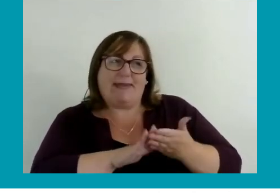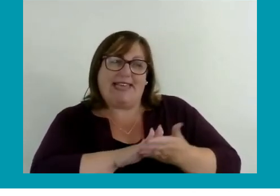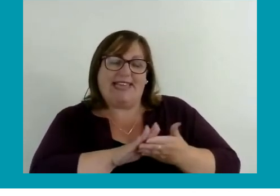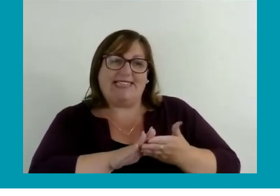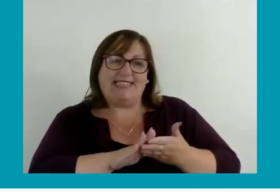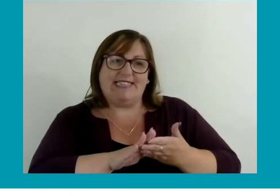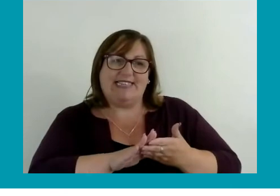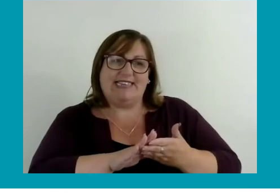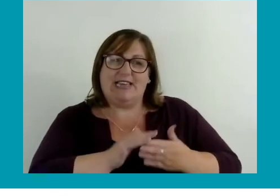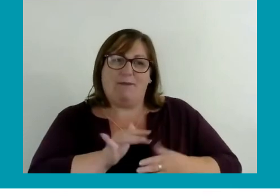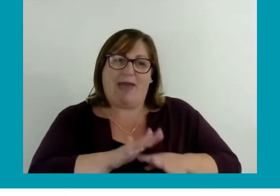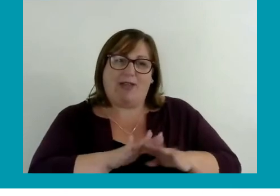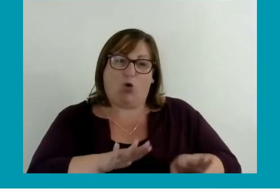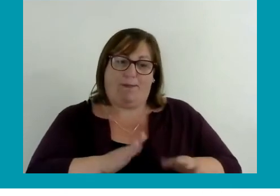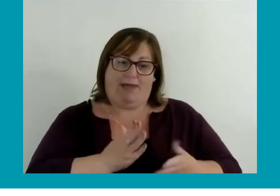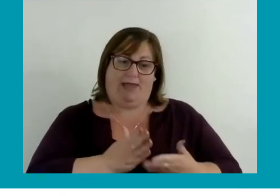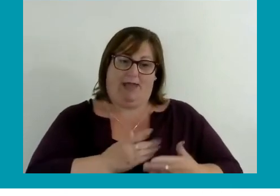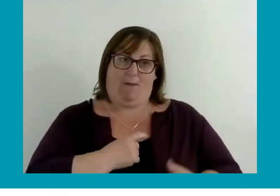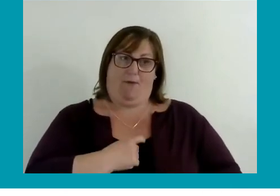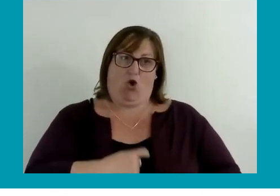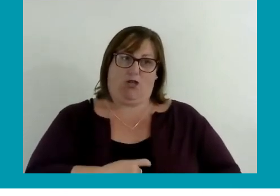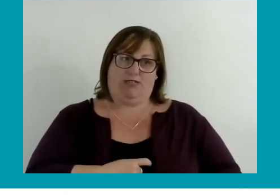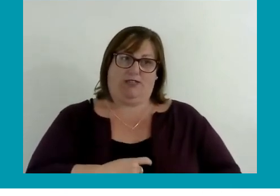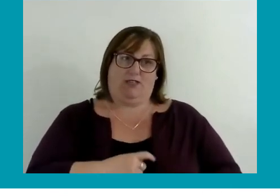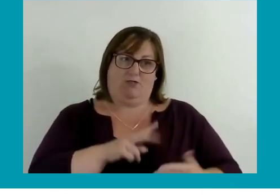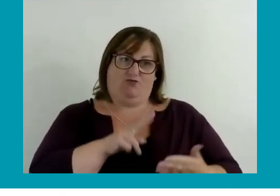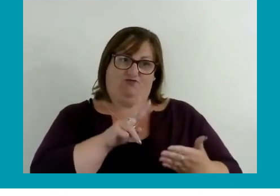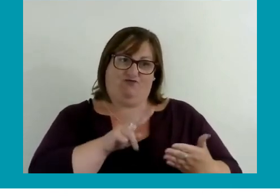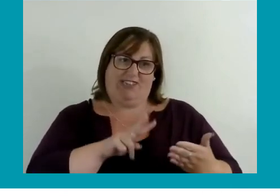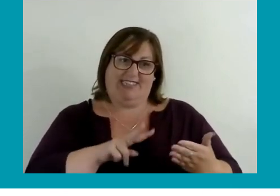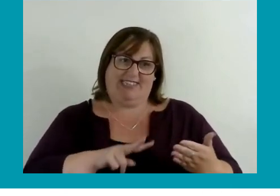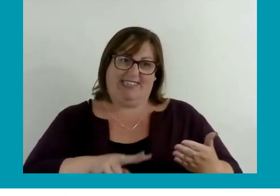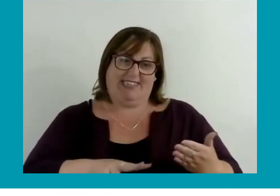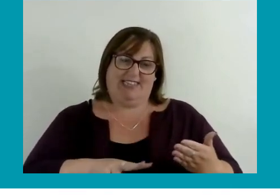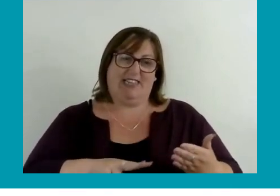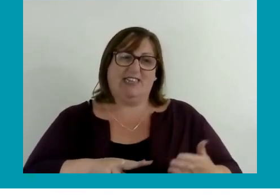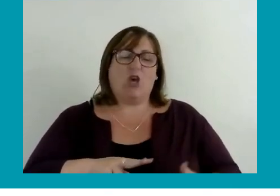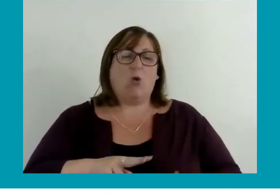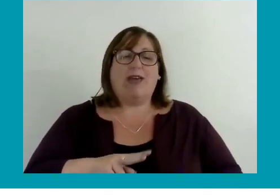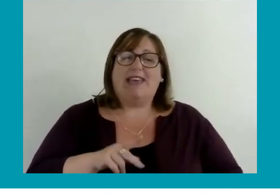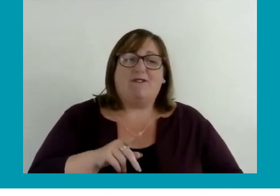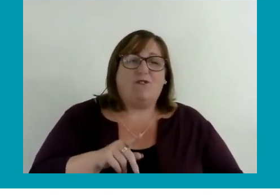disheartened if if you don't get through on the first attempt we probably get on average about 12